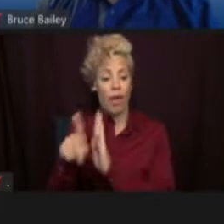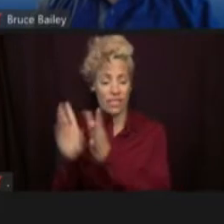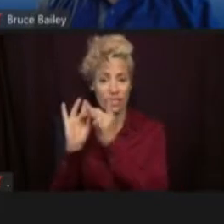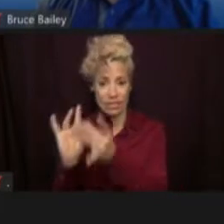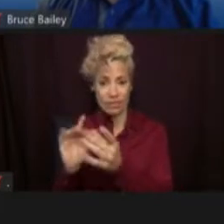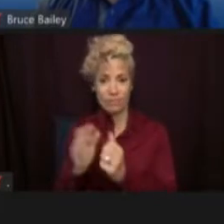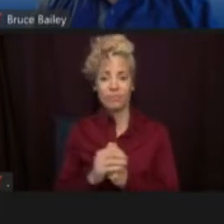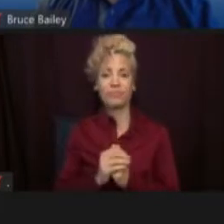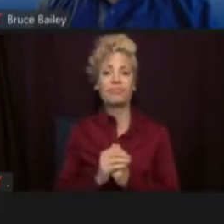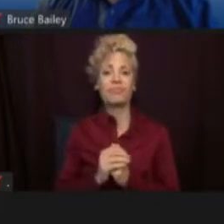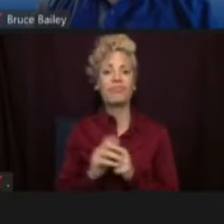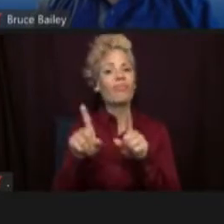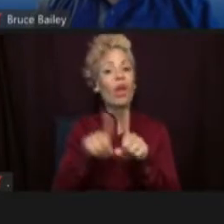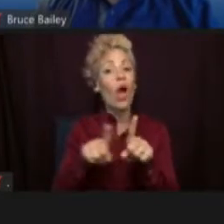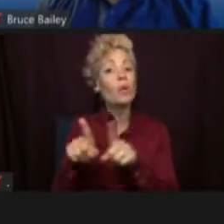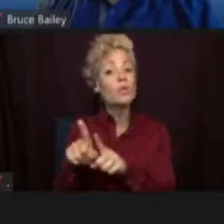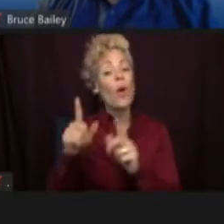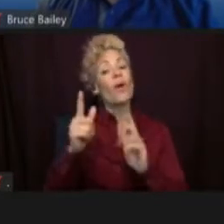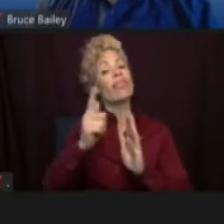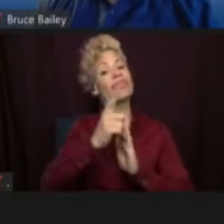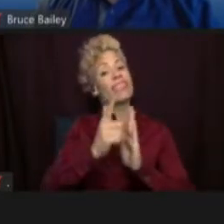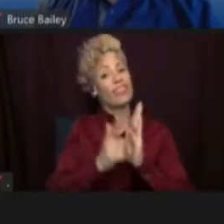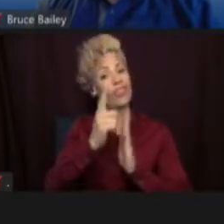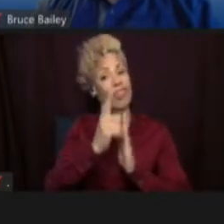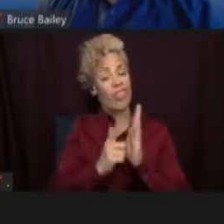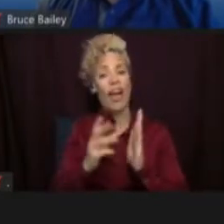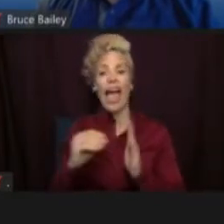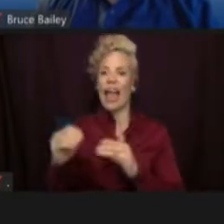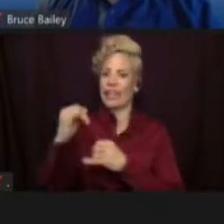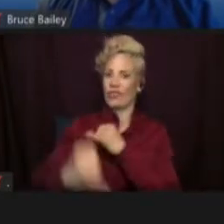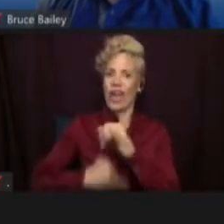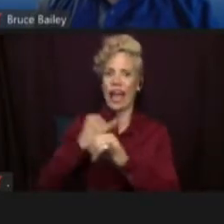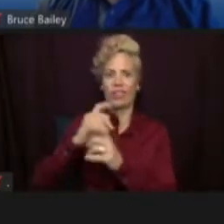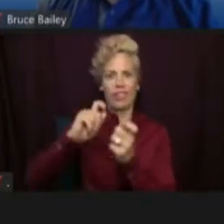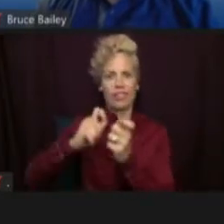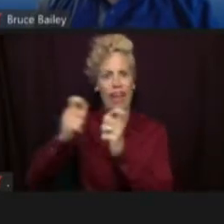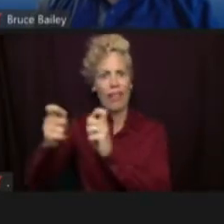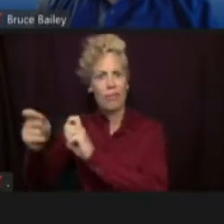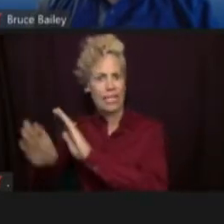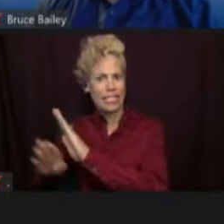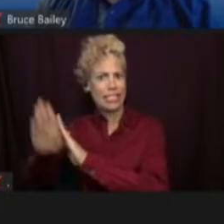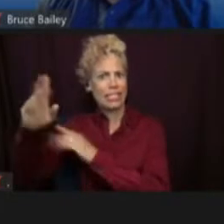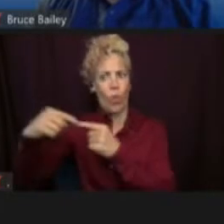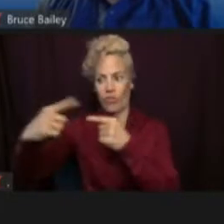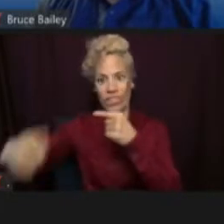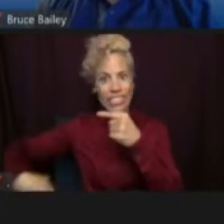Also legal and international developments over the course of the year. Conformance and validation efforts,